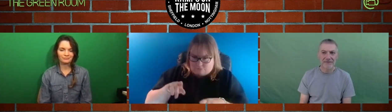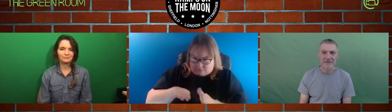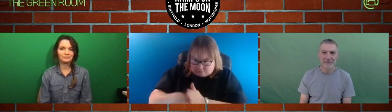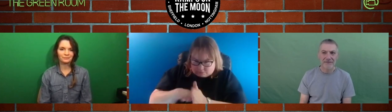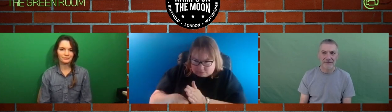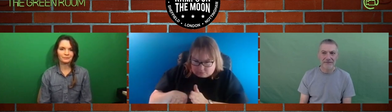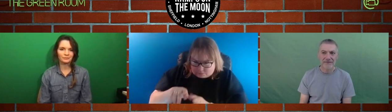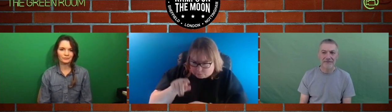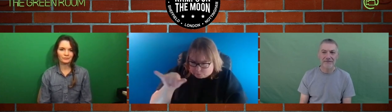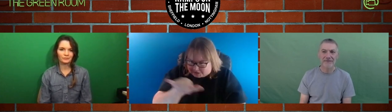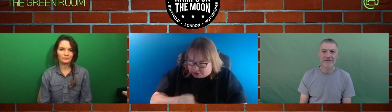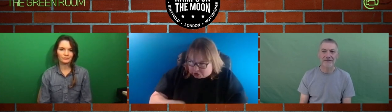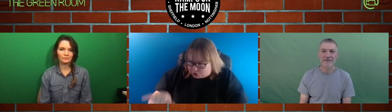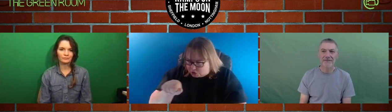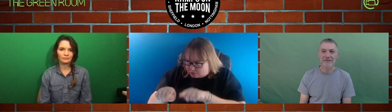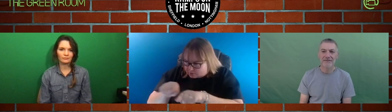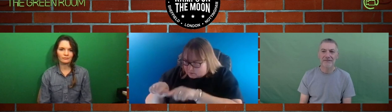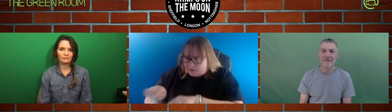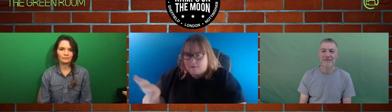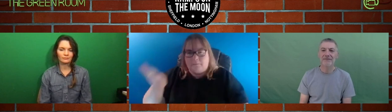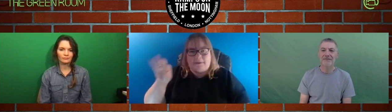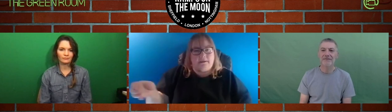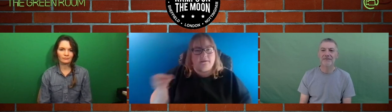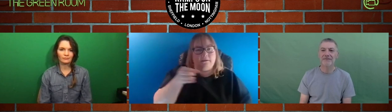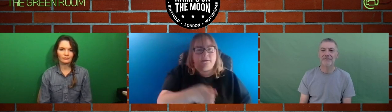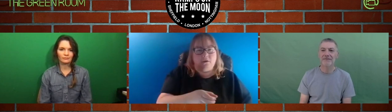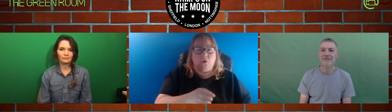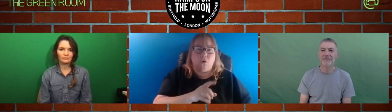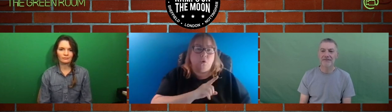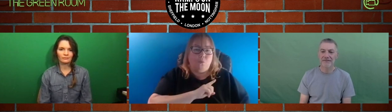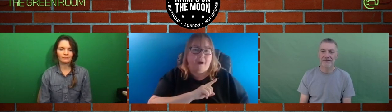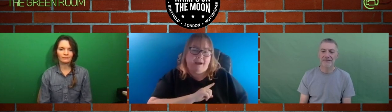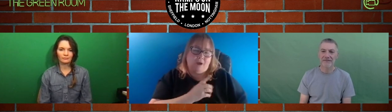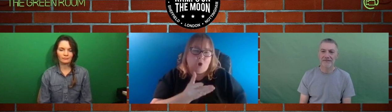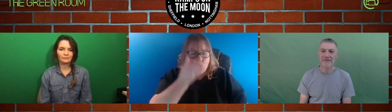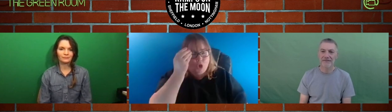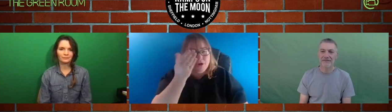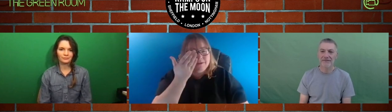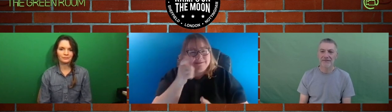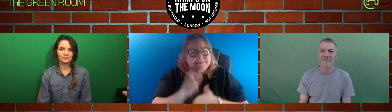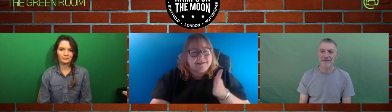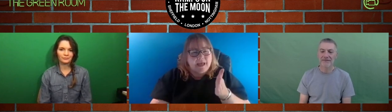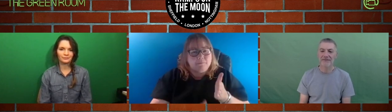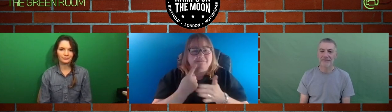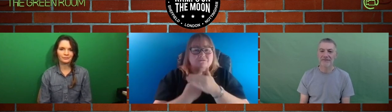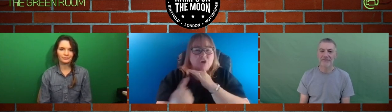because there's not many learning disabled freelance actors, freelance isn't a world that works for a lot of